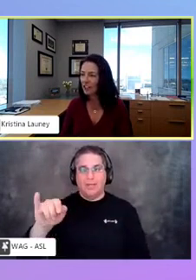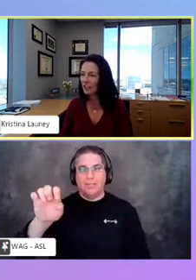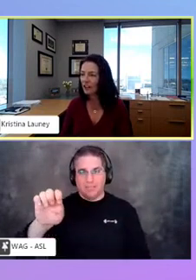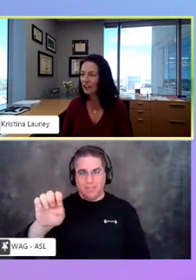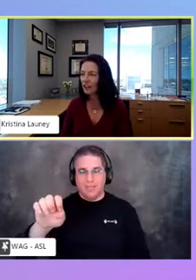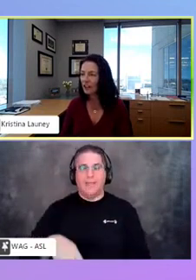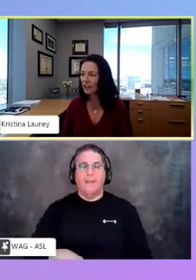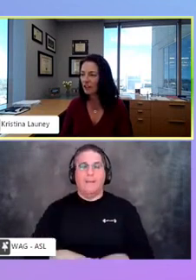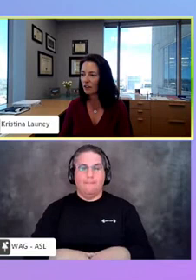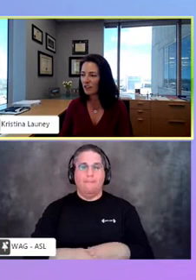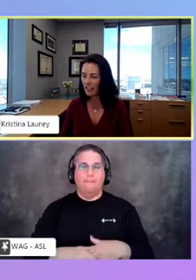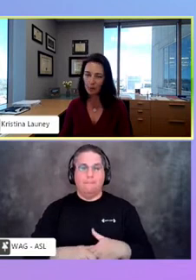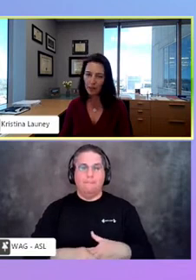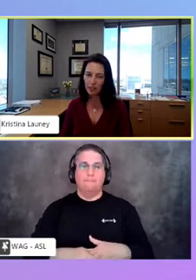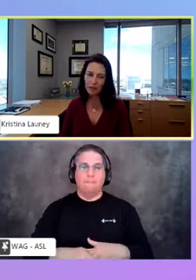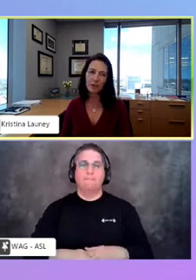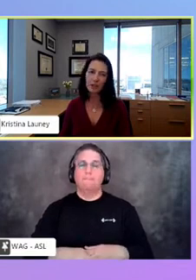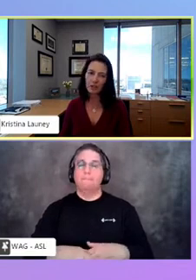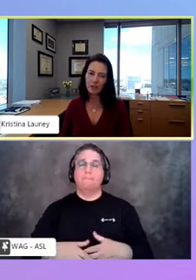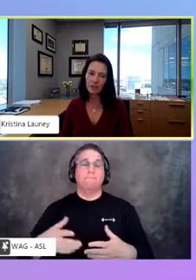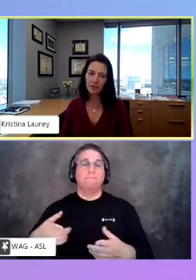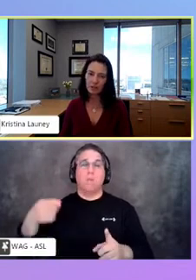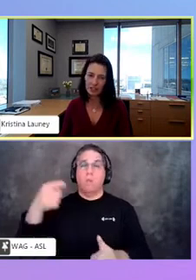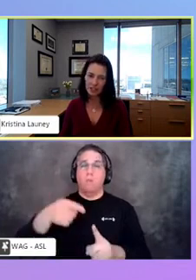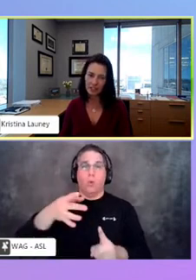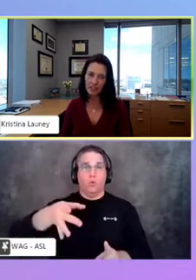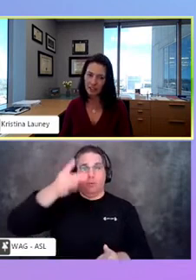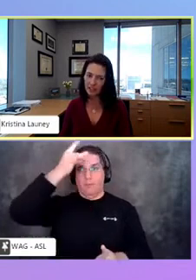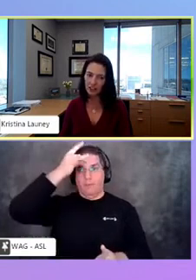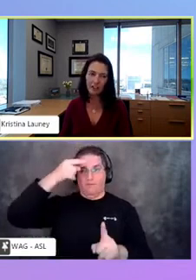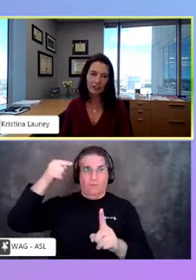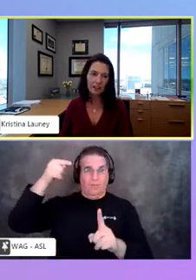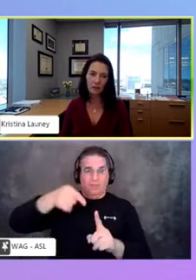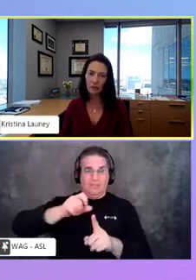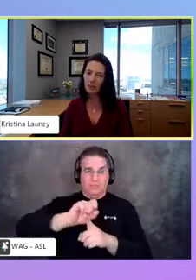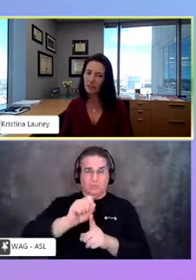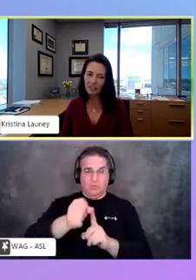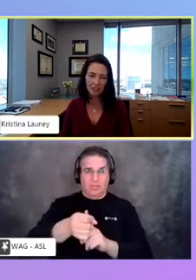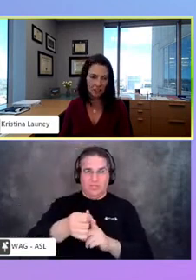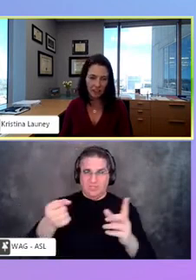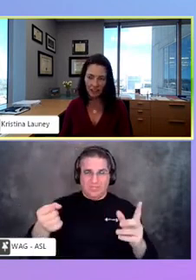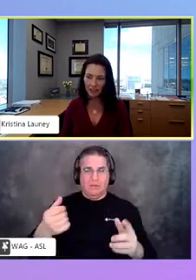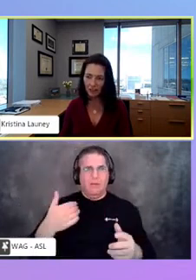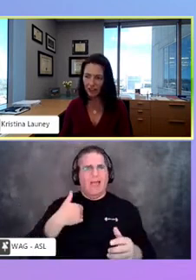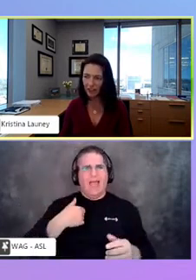go through here and get the rest of the highlights for you. Gale versus Winn Dixie.